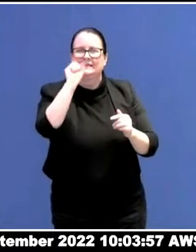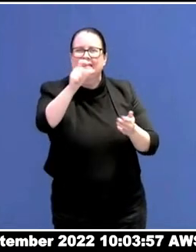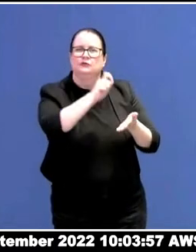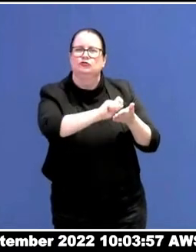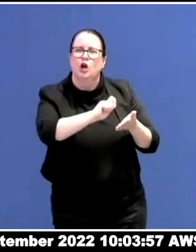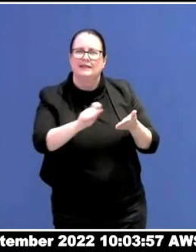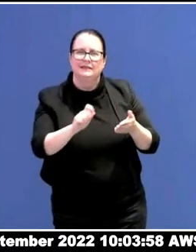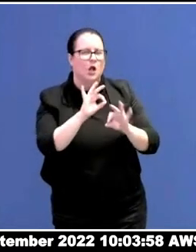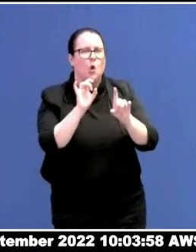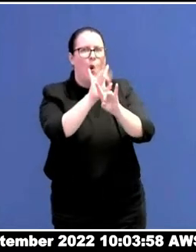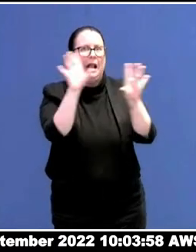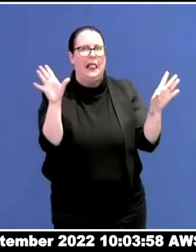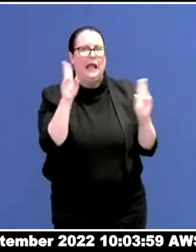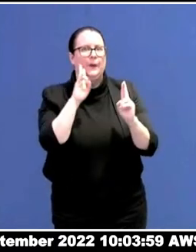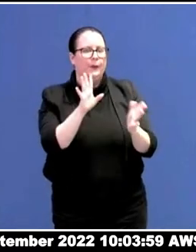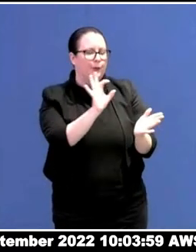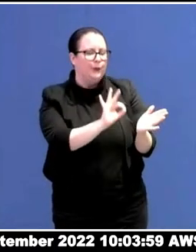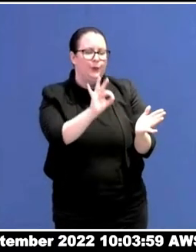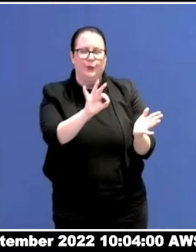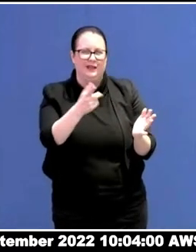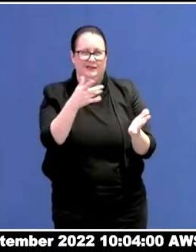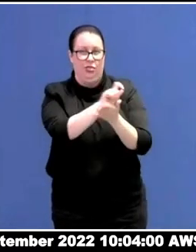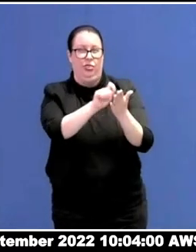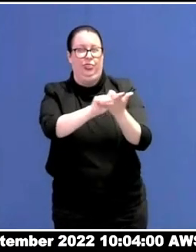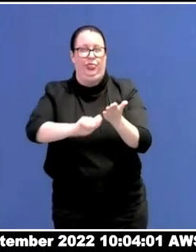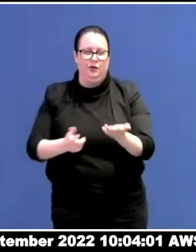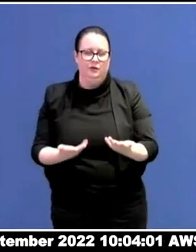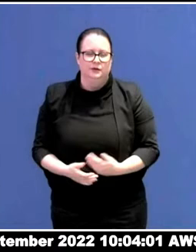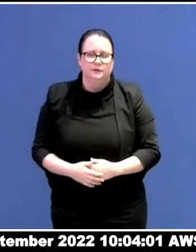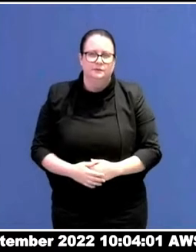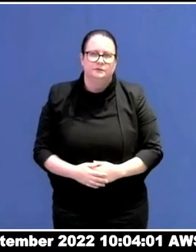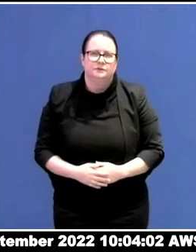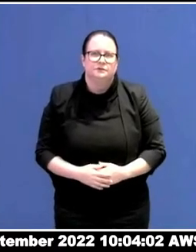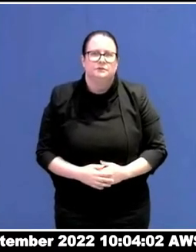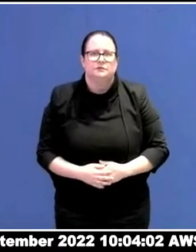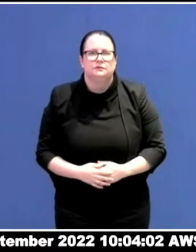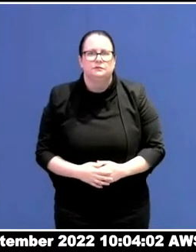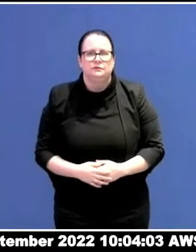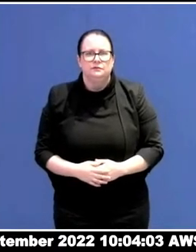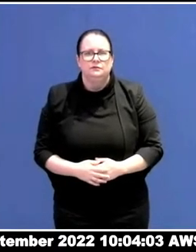It wasn't very clear at all. Did he have a wide circle of friends whilst at school?